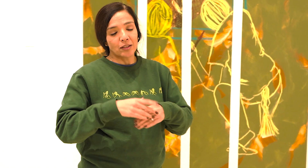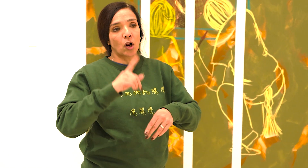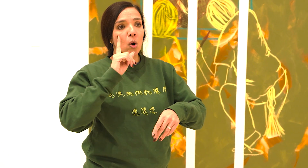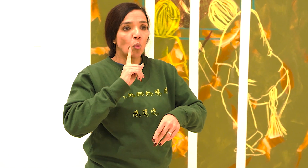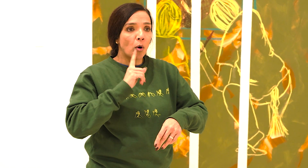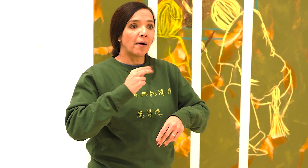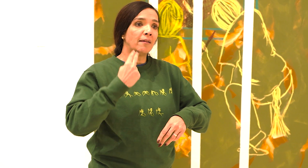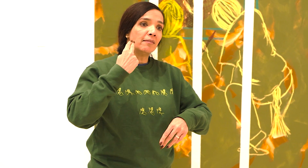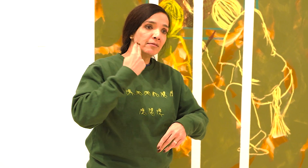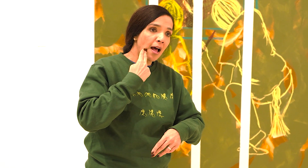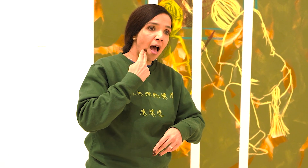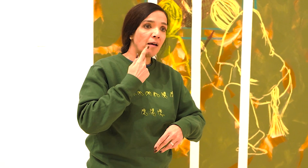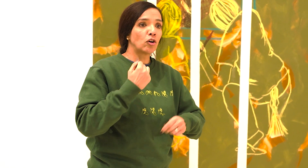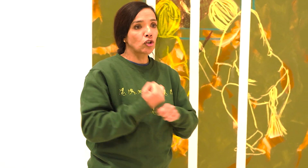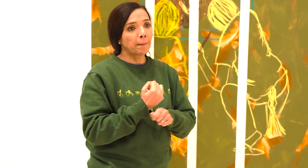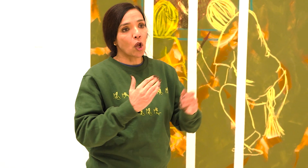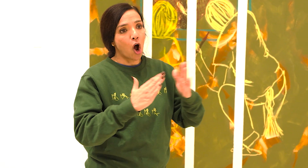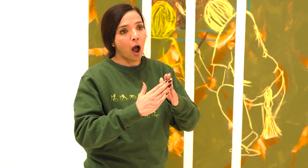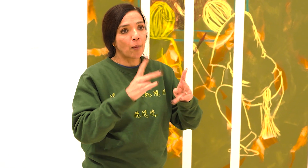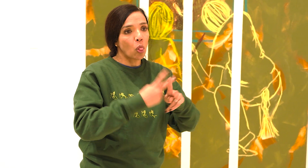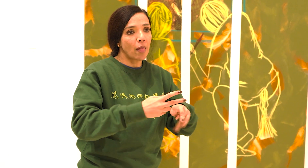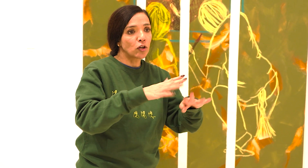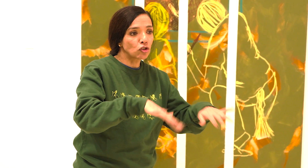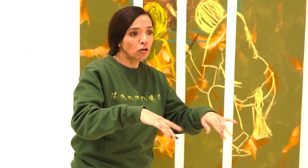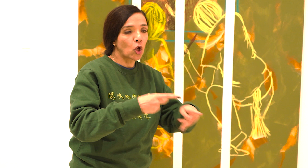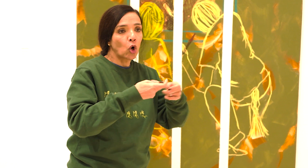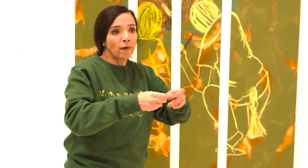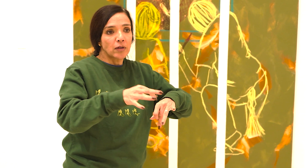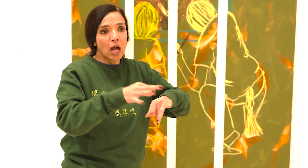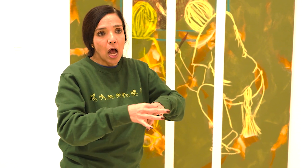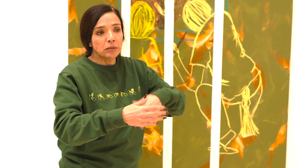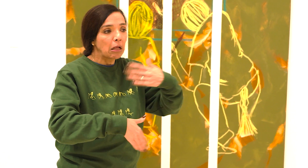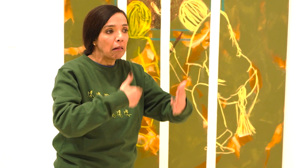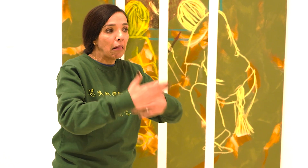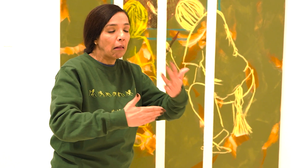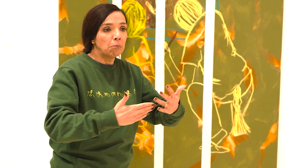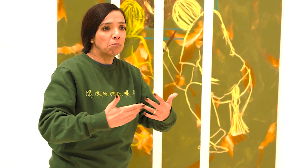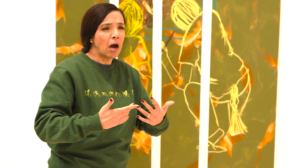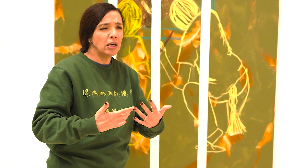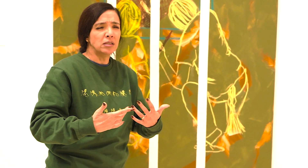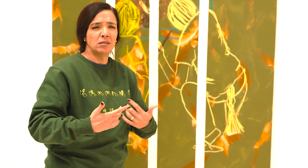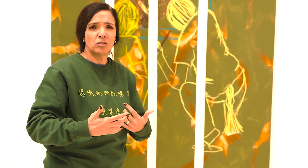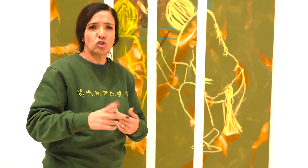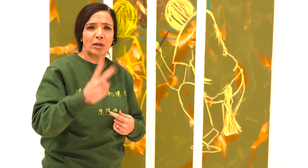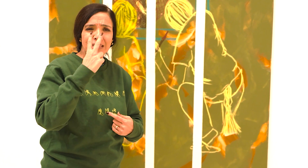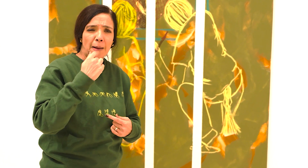I'm Muslim, I'm Asian, I'm a woman, I'm Deaf, and I therefore should be at home looking after the children, cooking, looking after my husband,